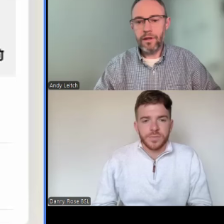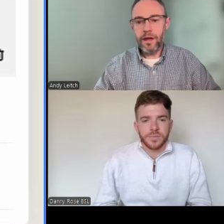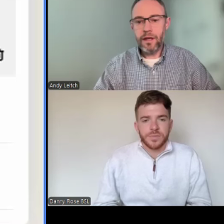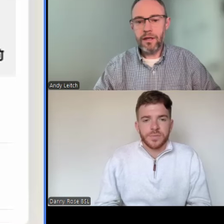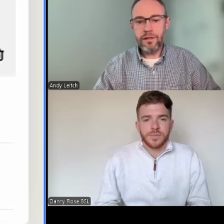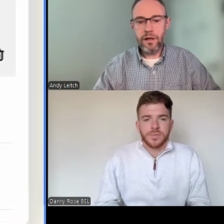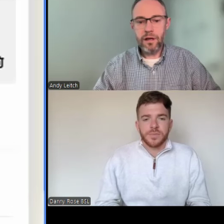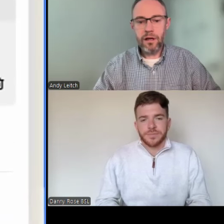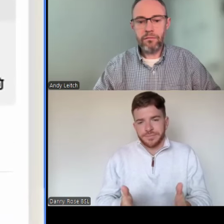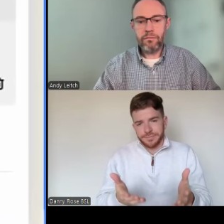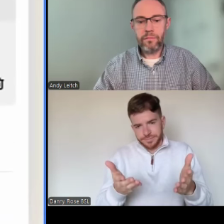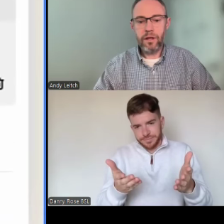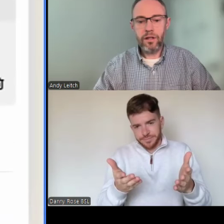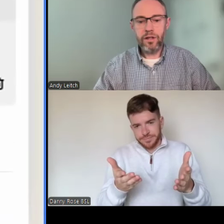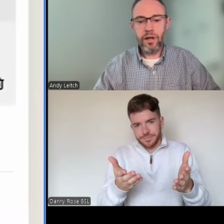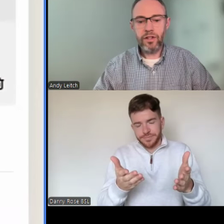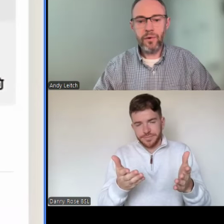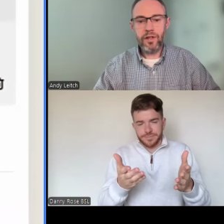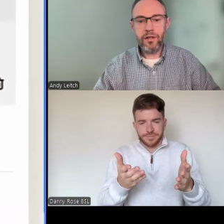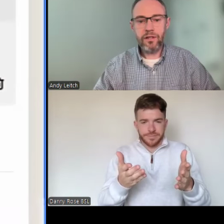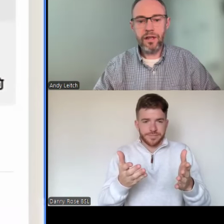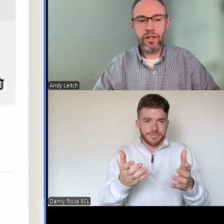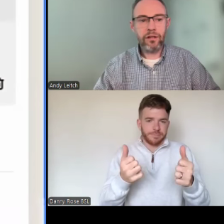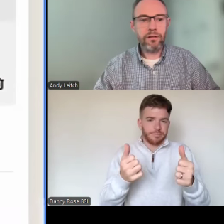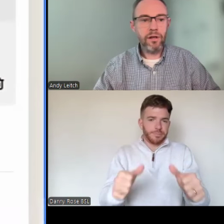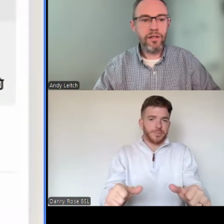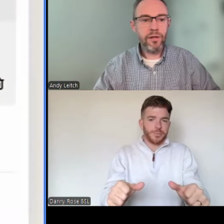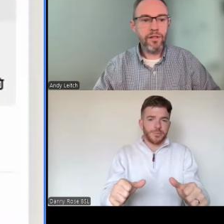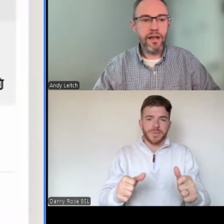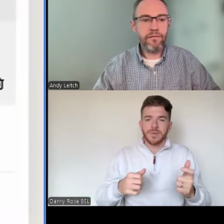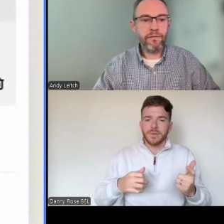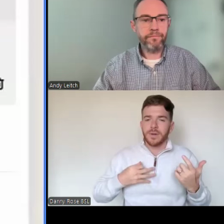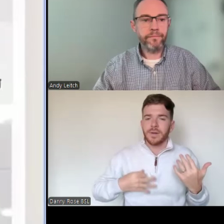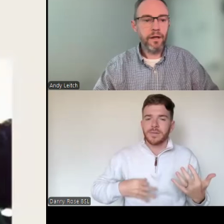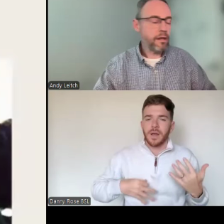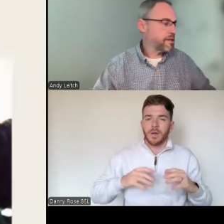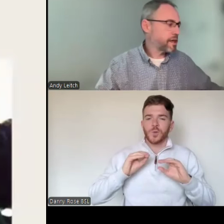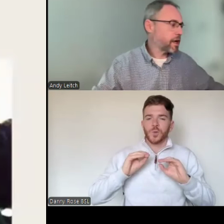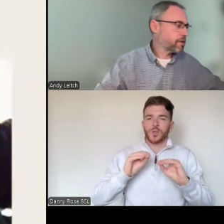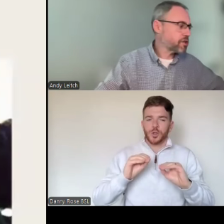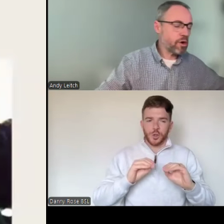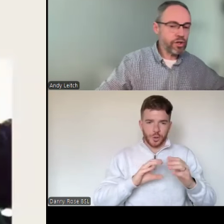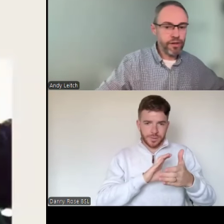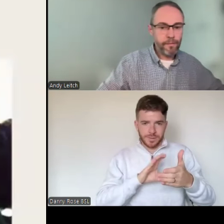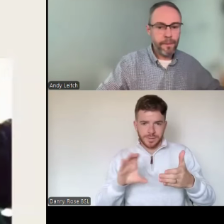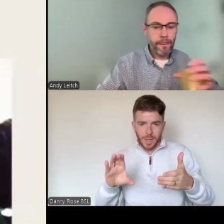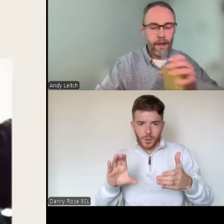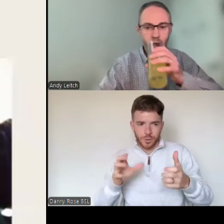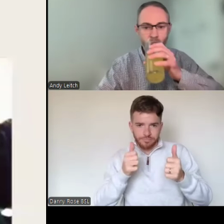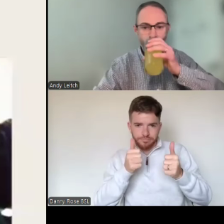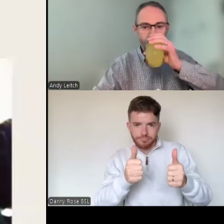There is our Guitar Tuition section. Let's do a save. Let me take a glug of squash.